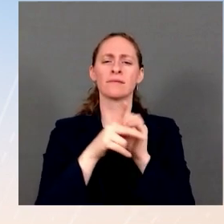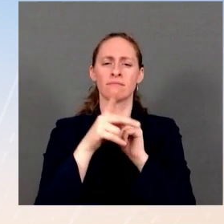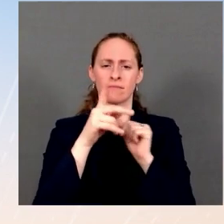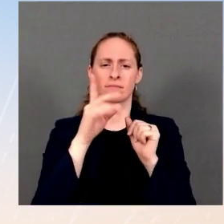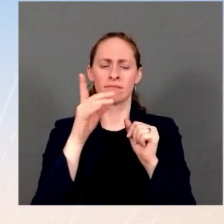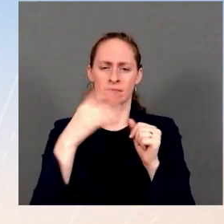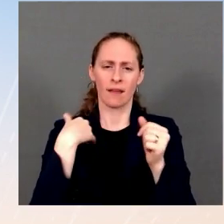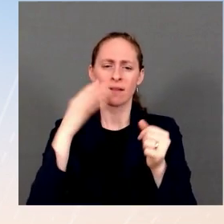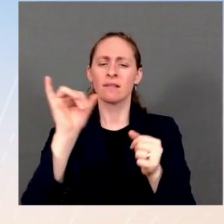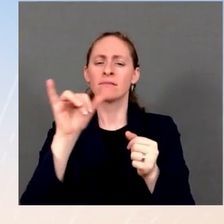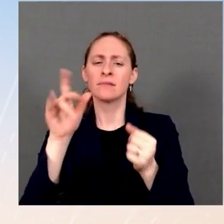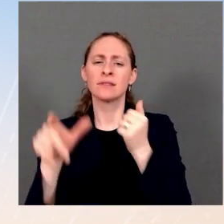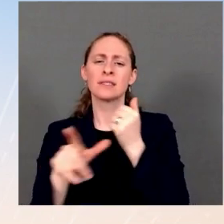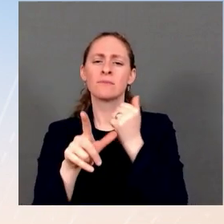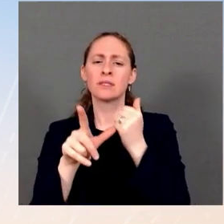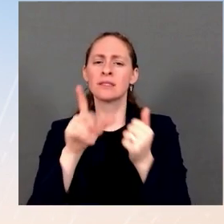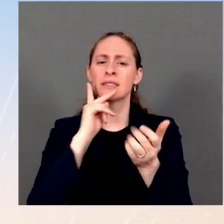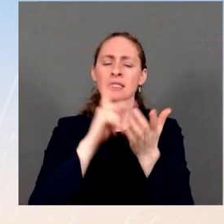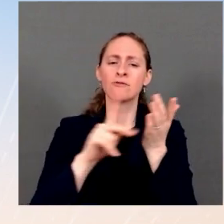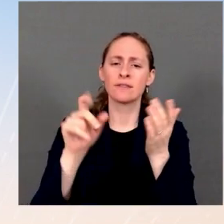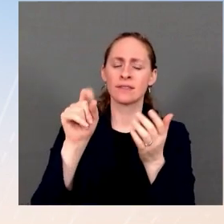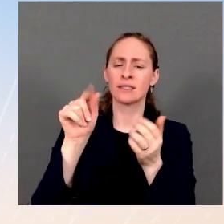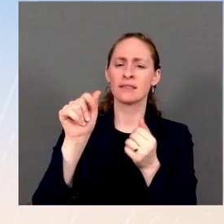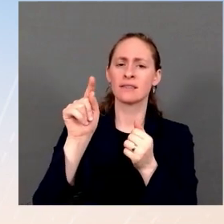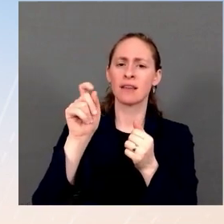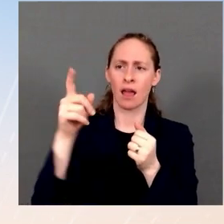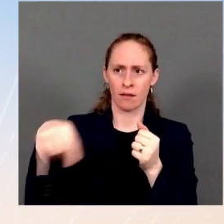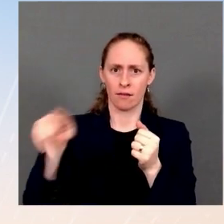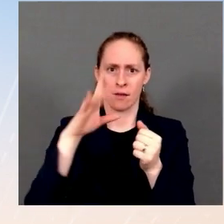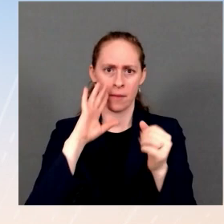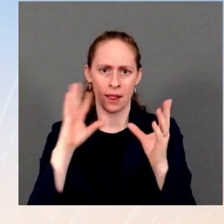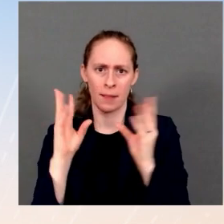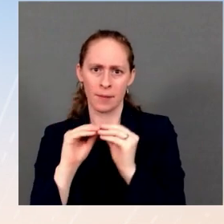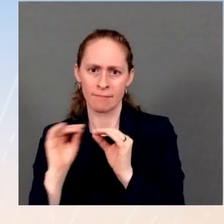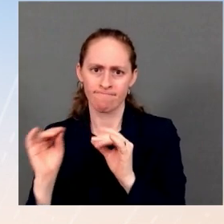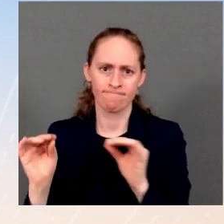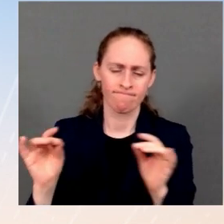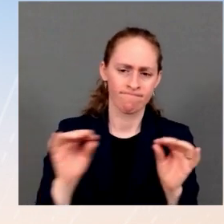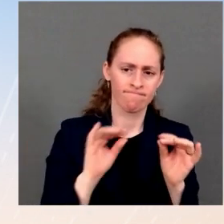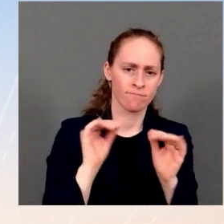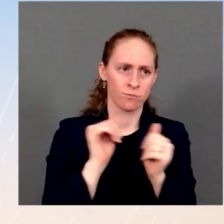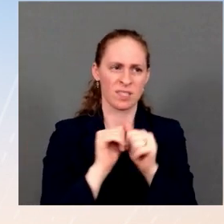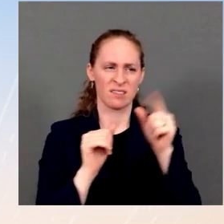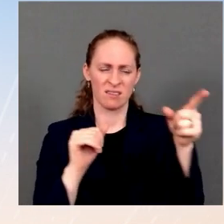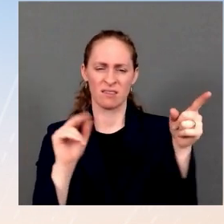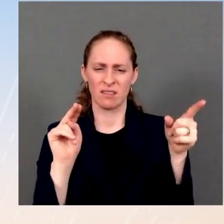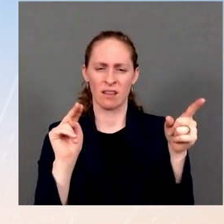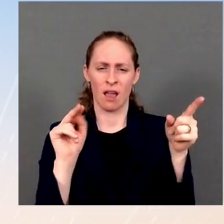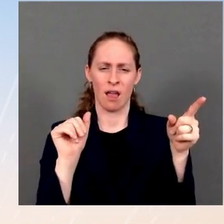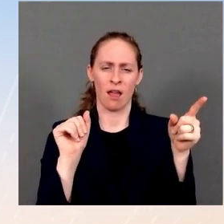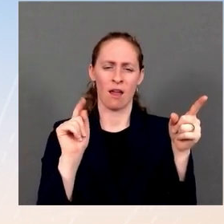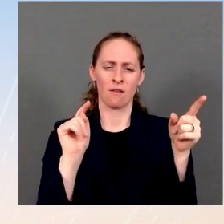to brief them on that conversation and on her meetings in Kyiv and Moscow, which she had this week.